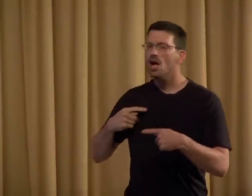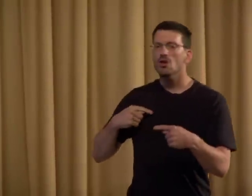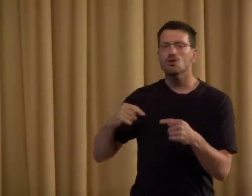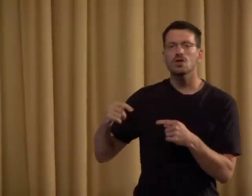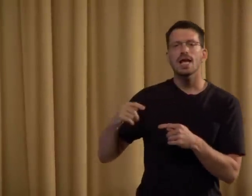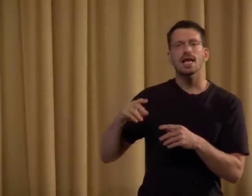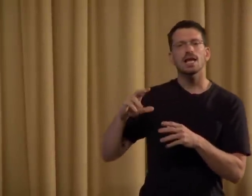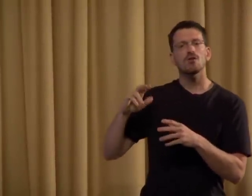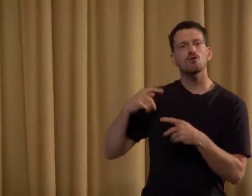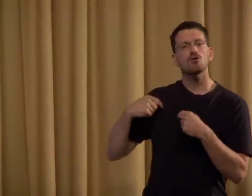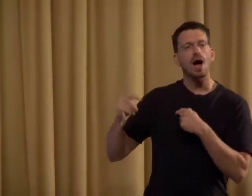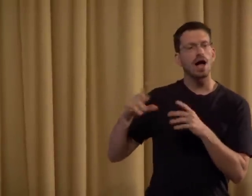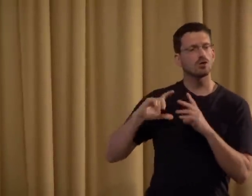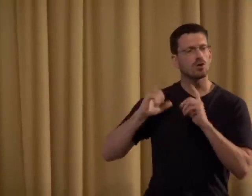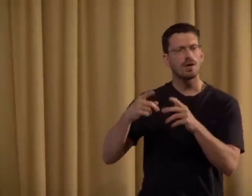Fundamentalism gives you very strict and clear rules of what to do in every situation. This is how you act. The woman does this, the man does that. God said so.